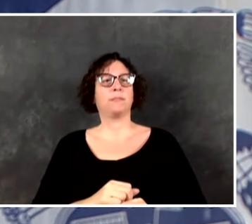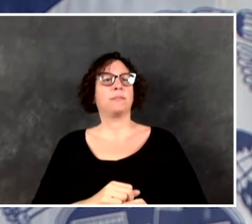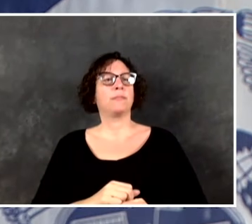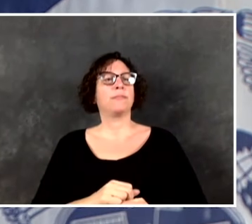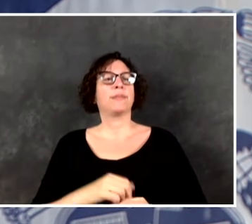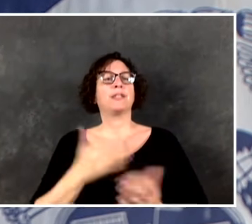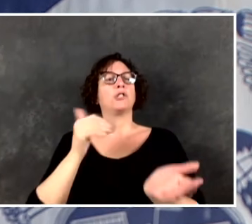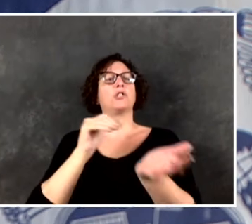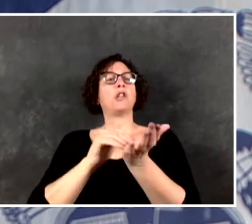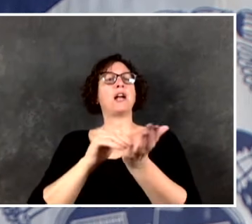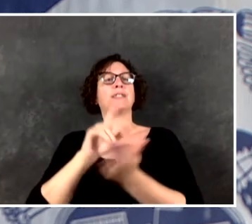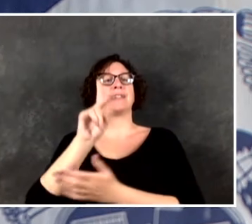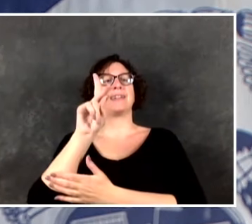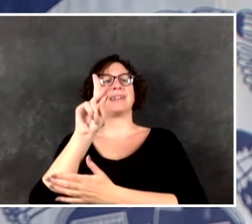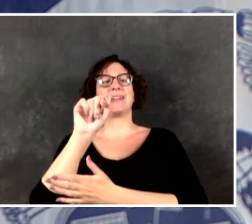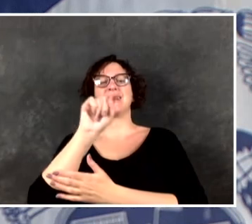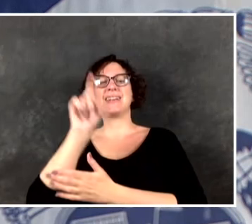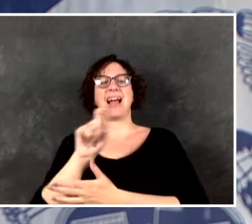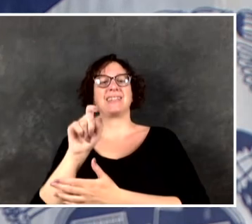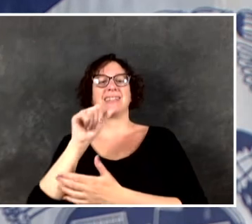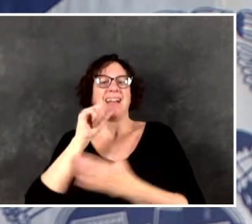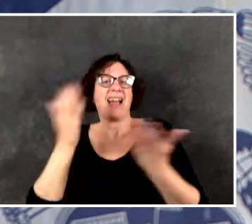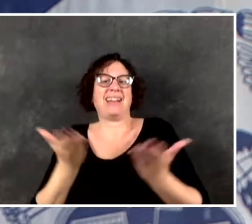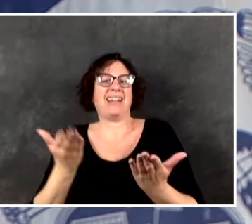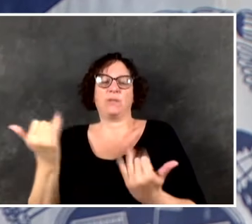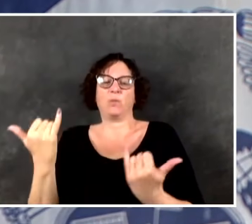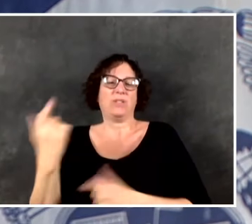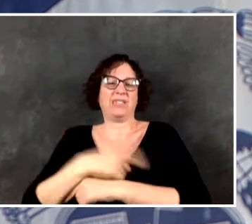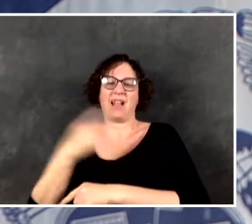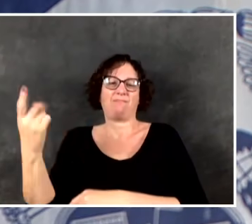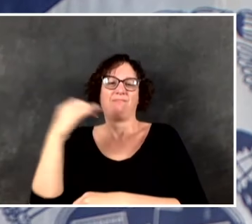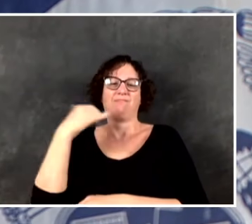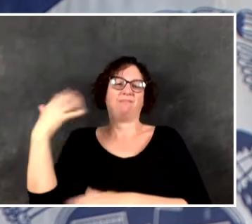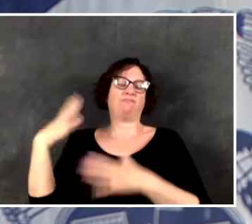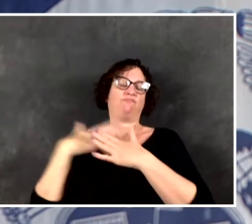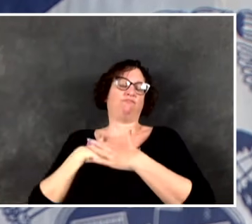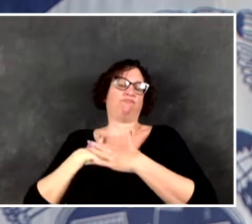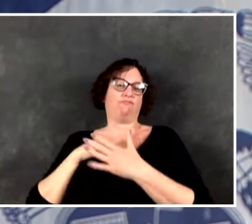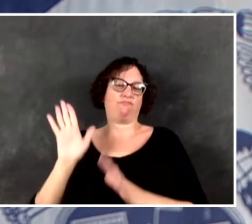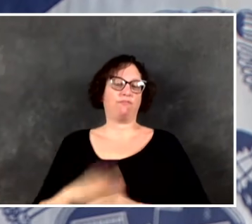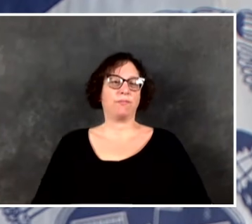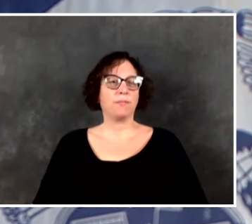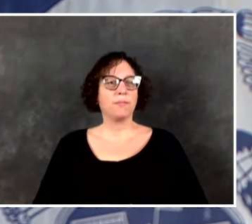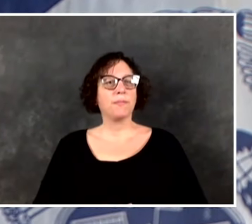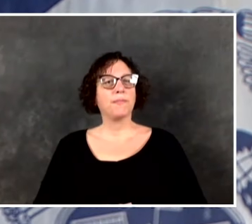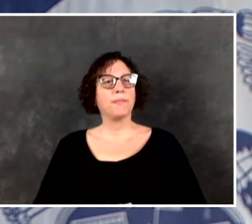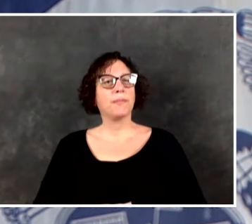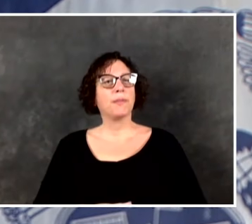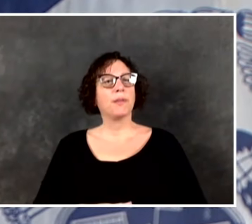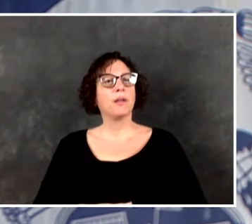SEPARATION WAS KEPT AND WHAT PROCEEDED TO HAPPEN THERE.